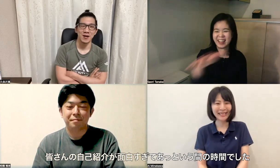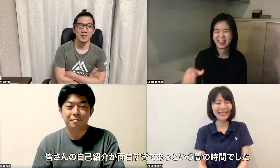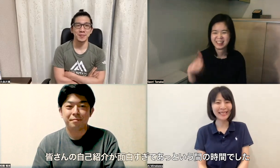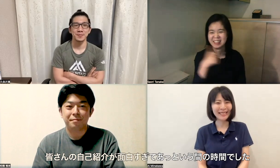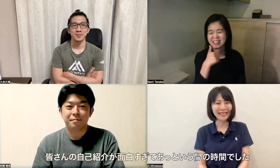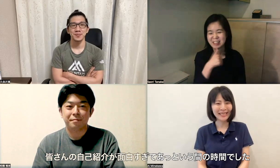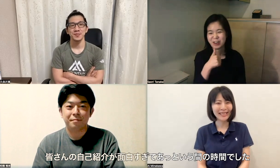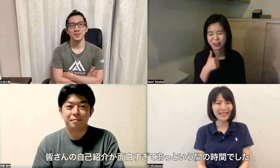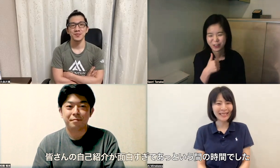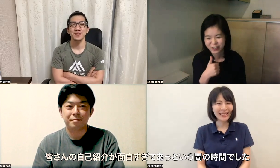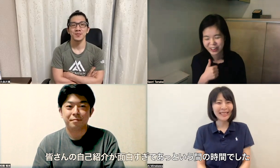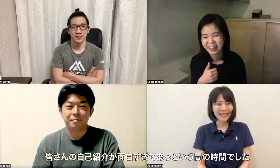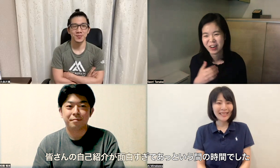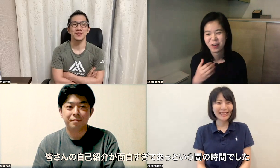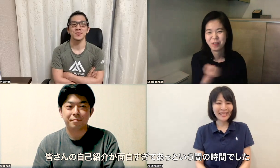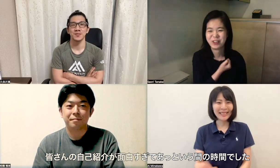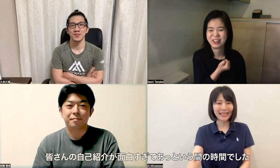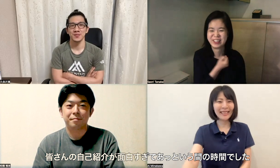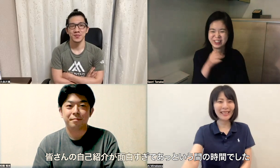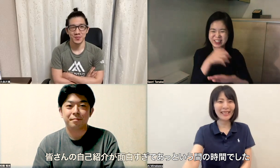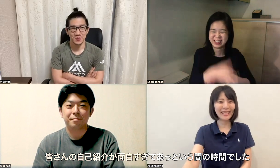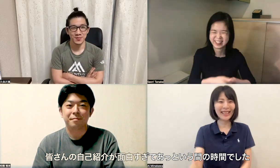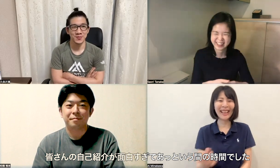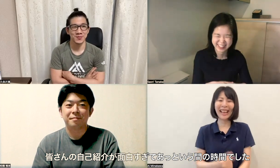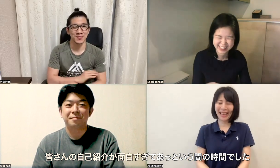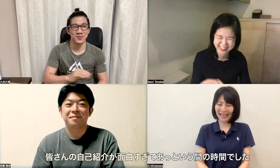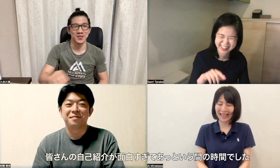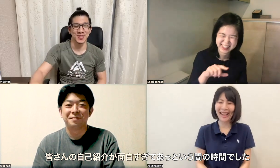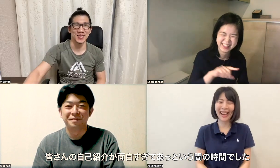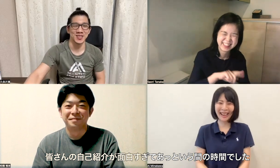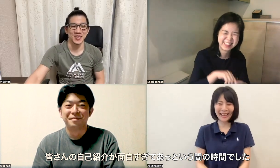Everyone's self-introductions were so interesting, and